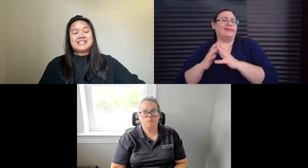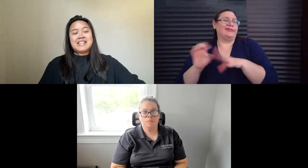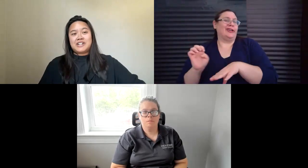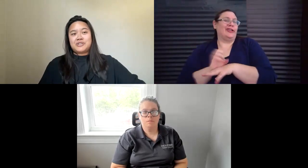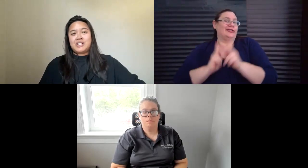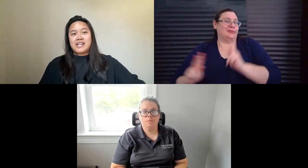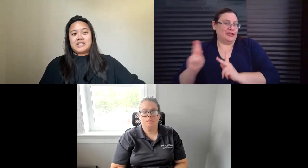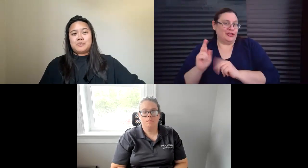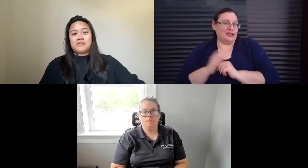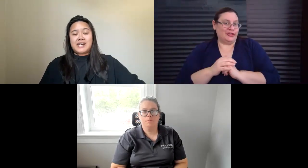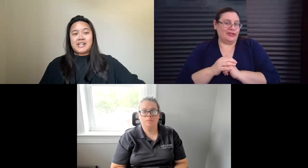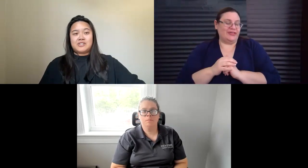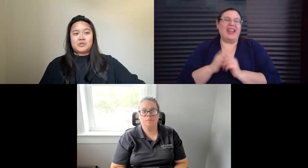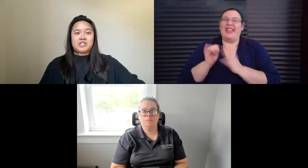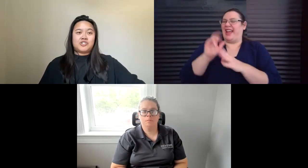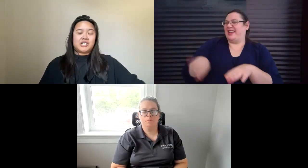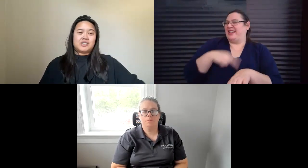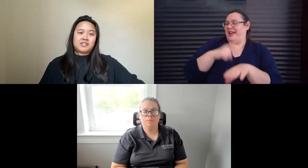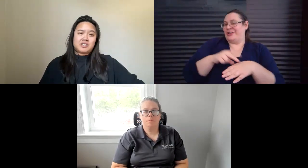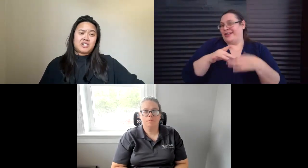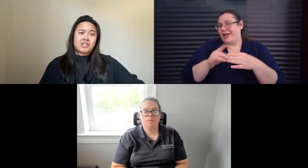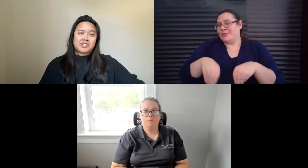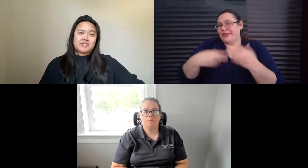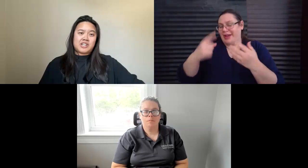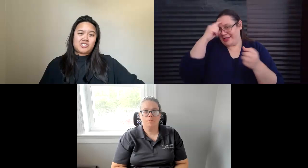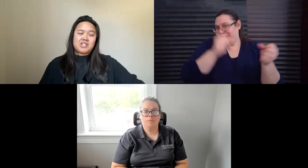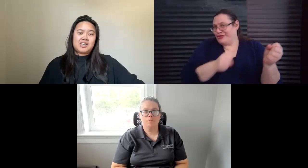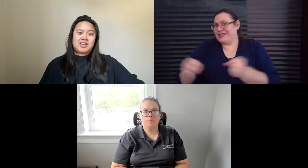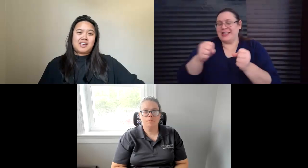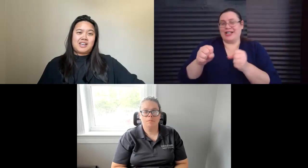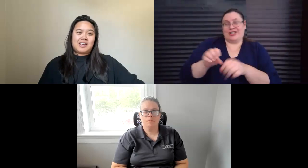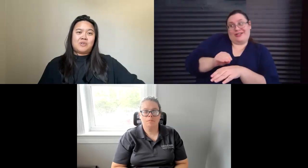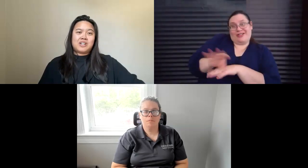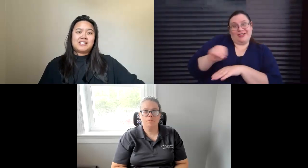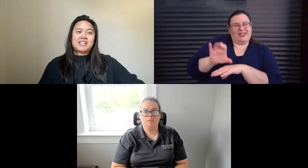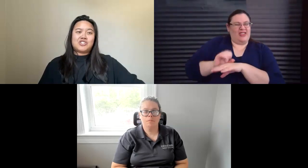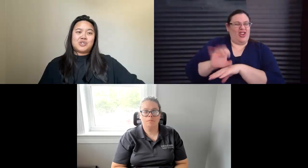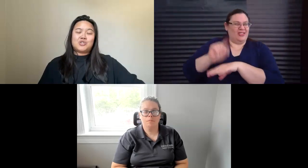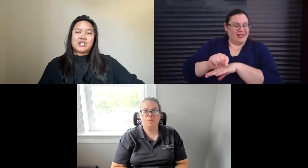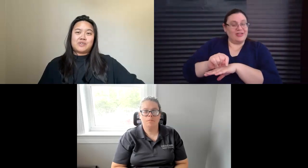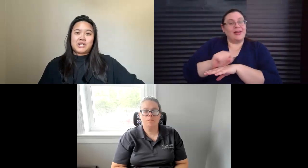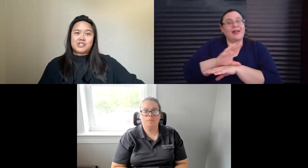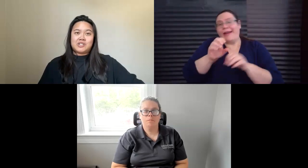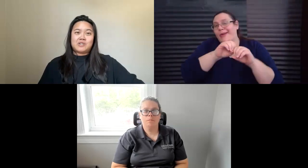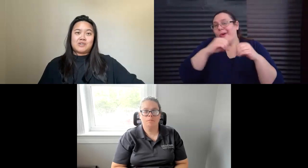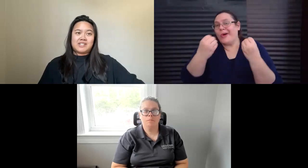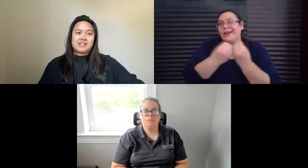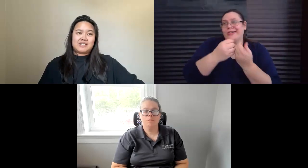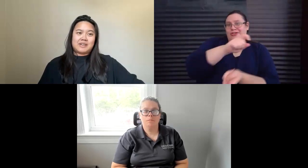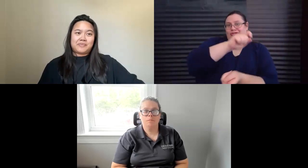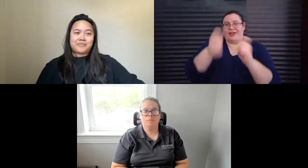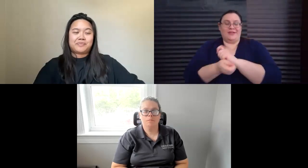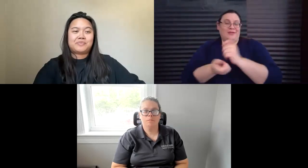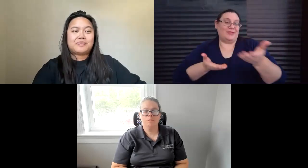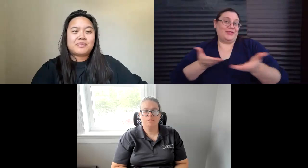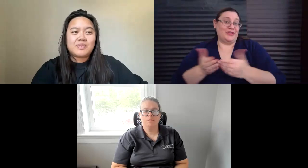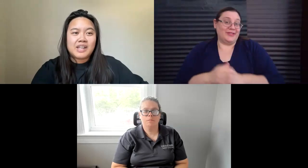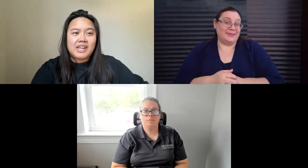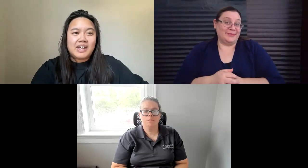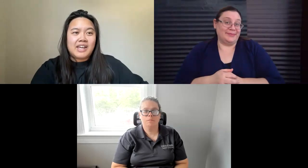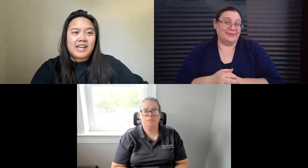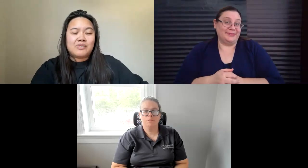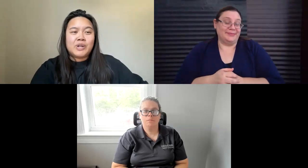This has naturally lead to providing strategic consultation and organizational transformation services.